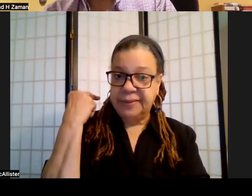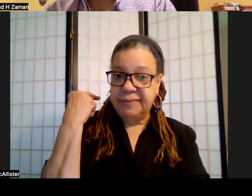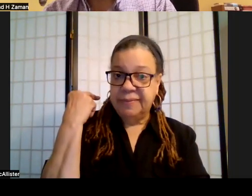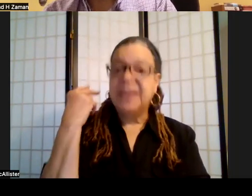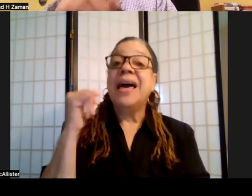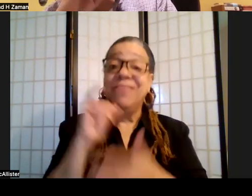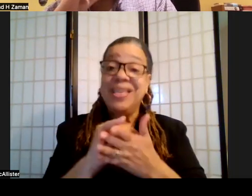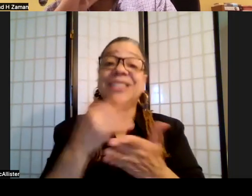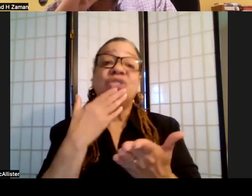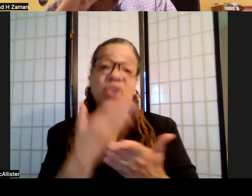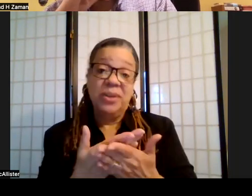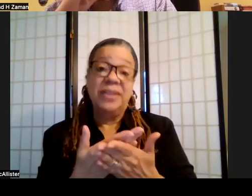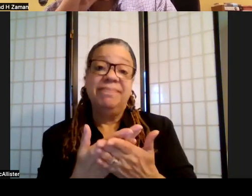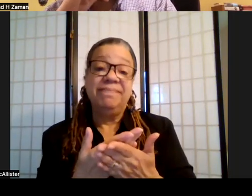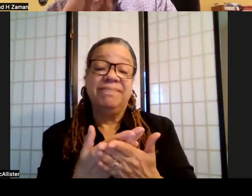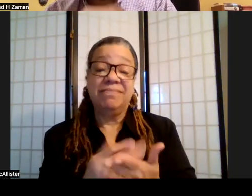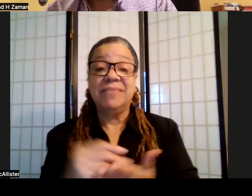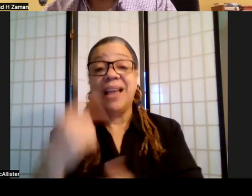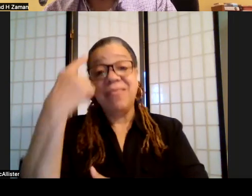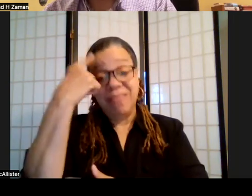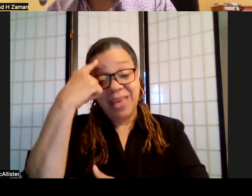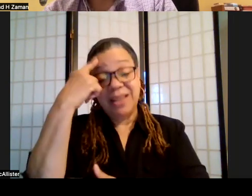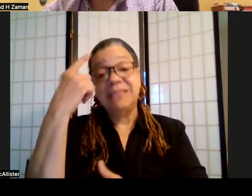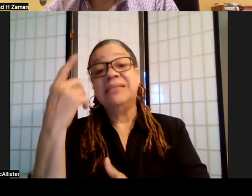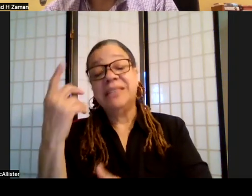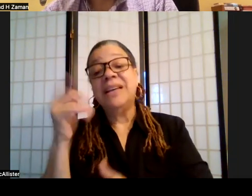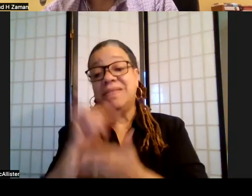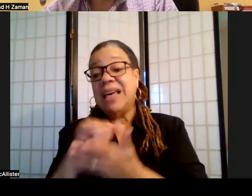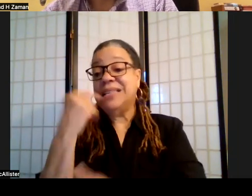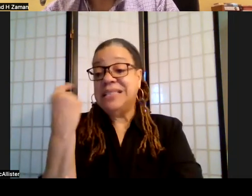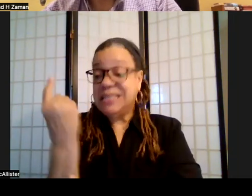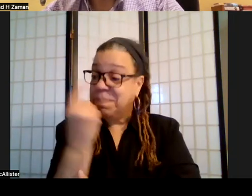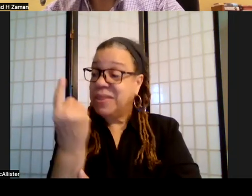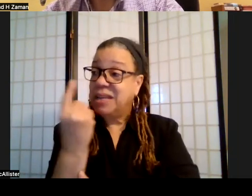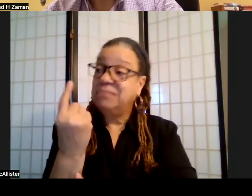And that, I think, is, is something to something to to to recognize